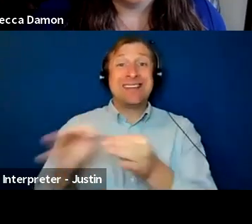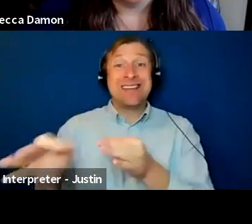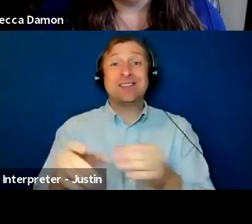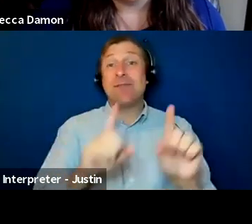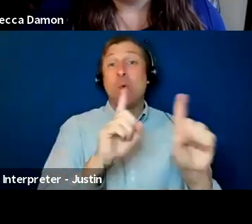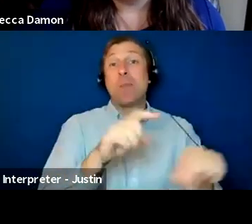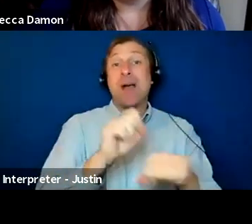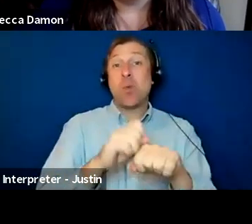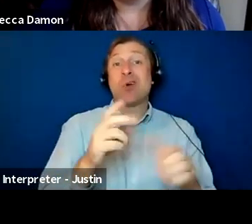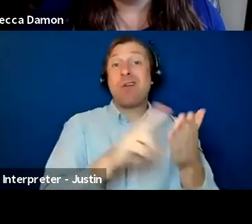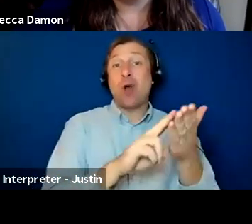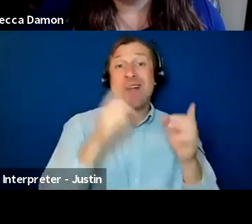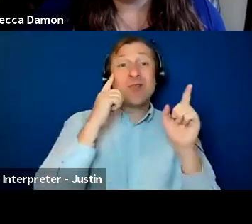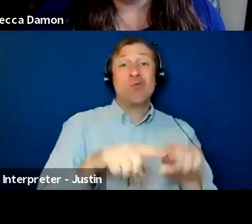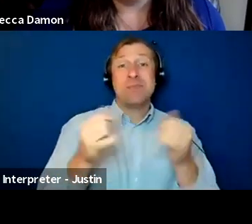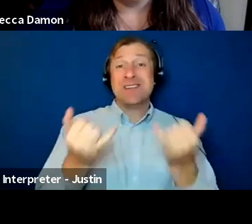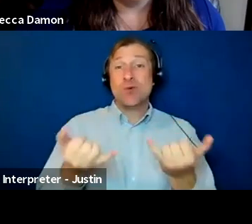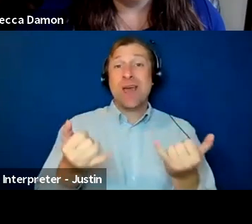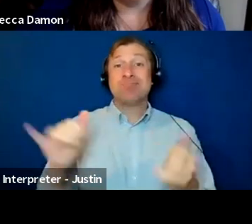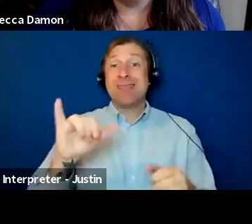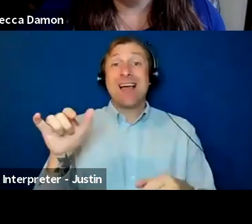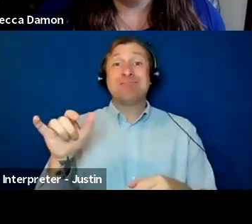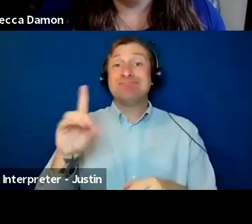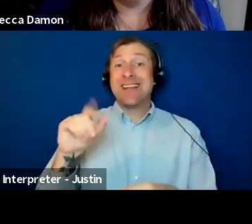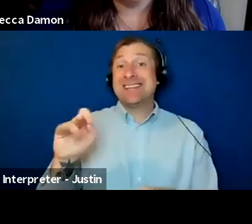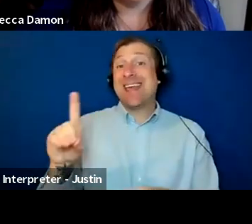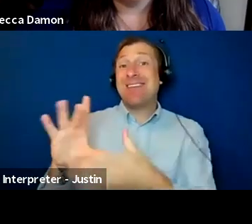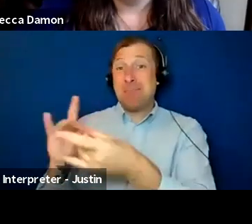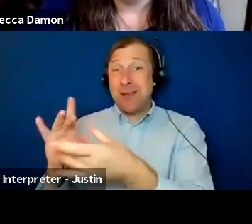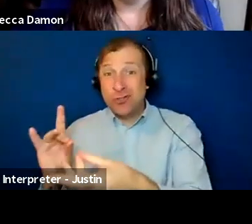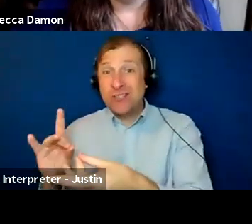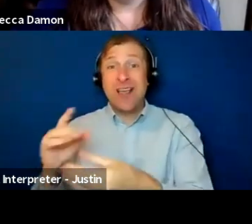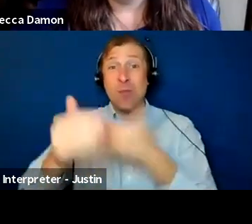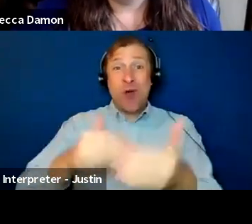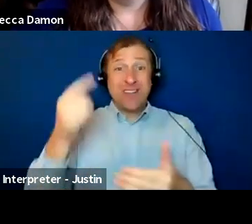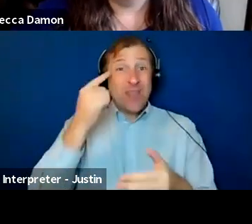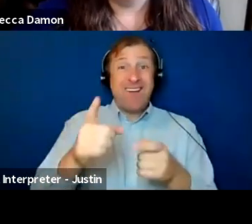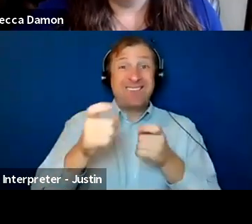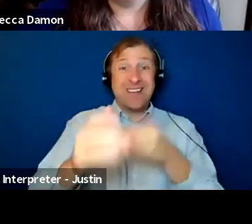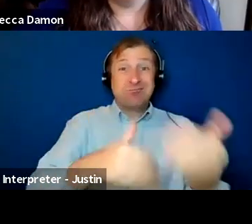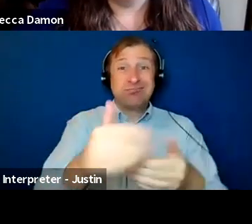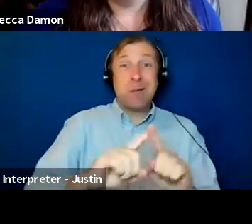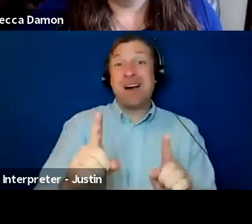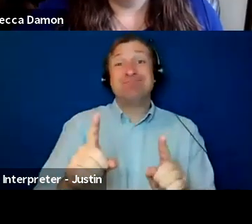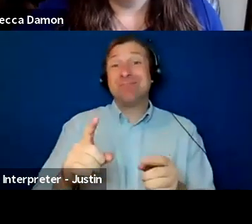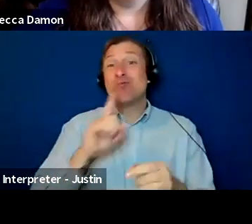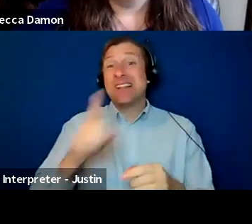As you pointed out, David, this started out as a process we thought was going to be a lot faster and instead it became, it took over three and a half months